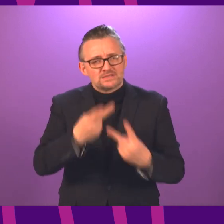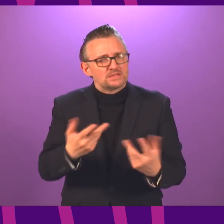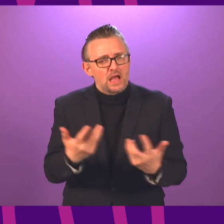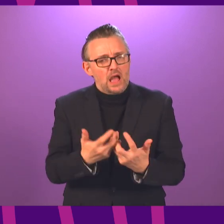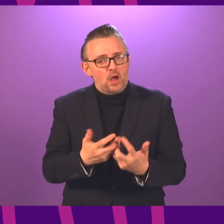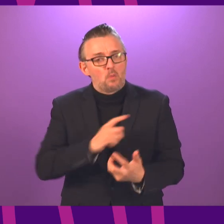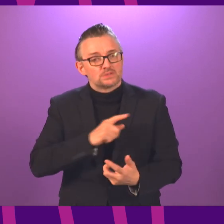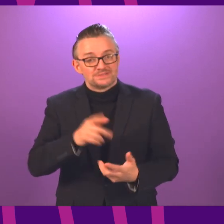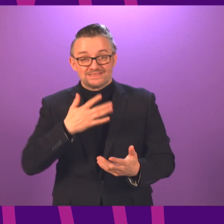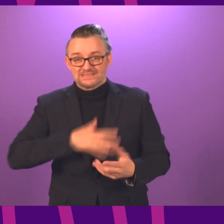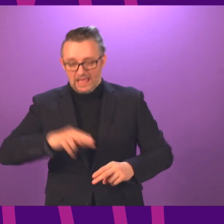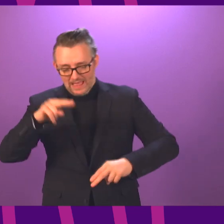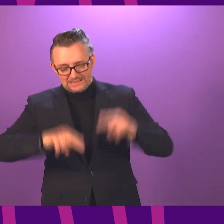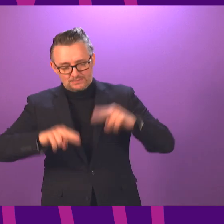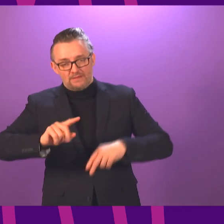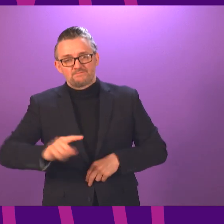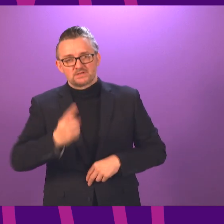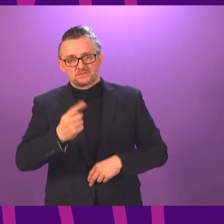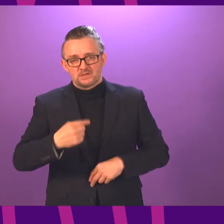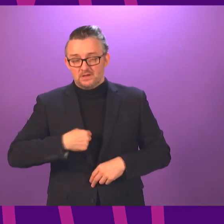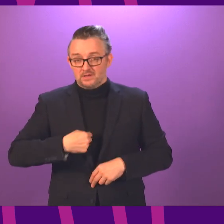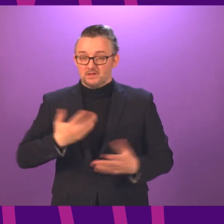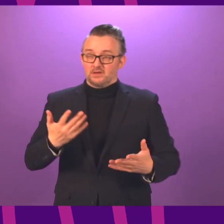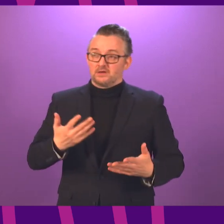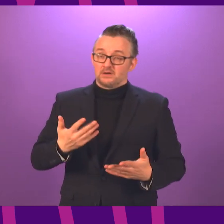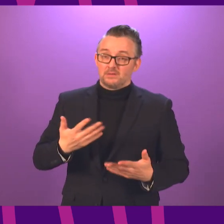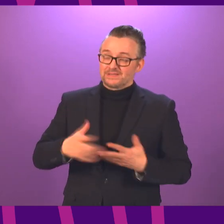depend on an assessment? I cannot be alone in having had heartbreaking messages from